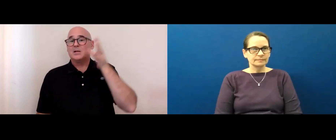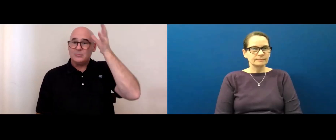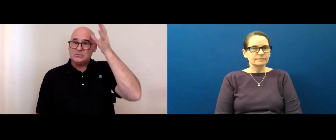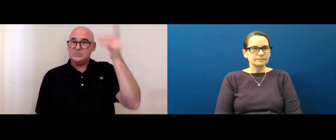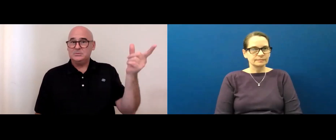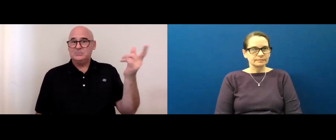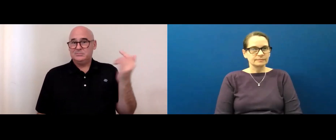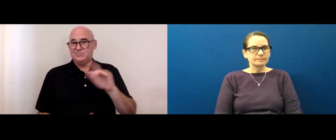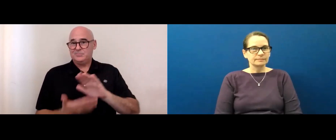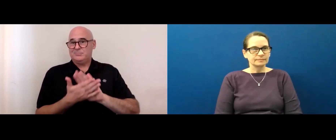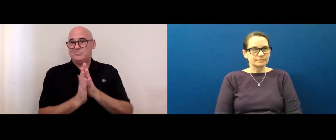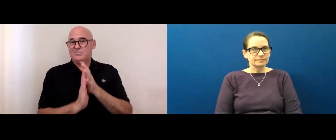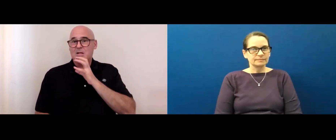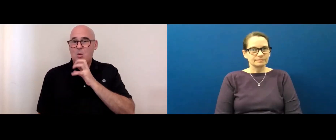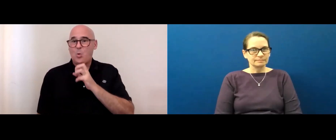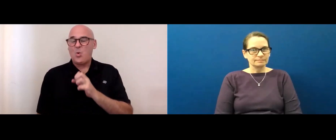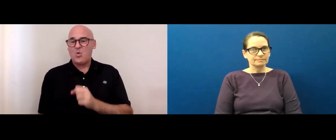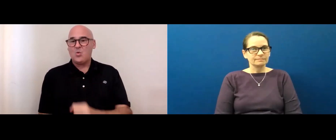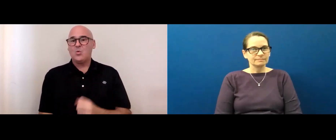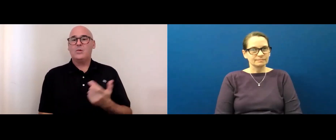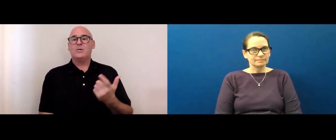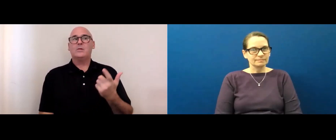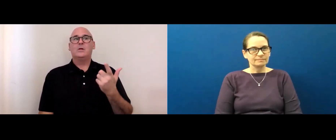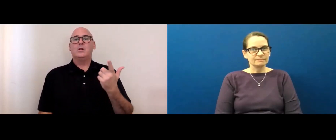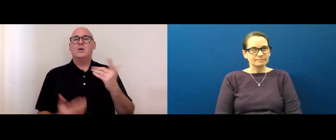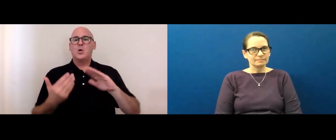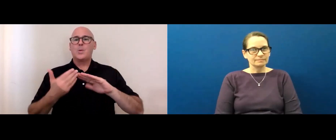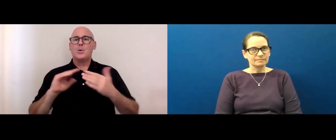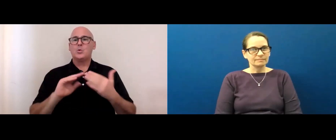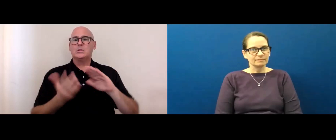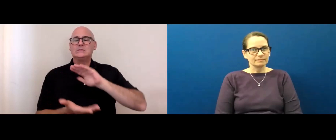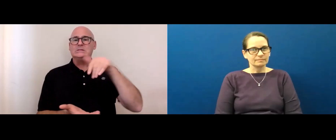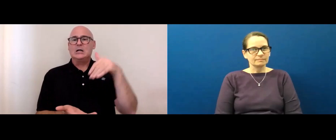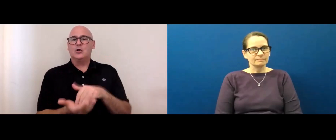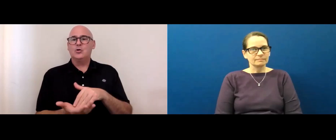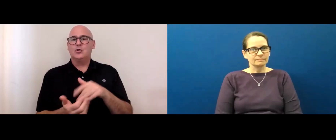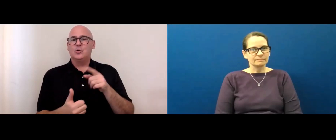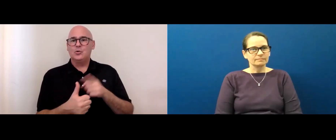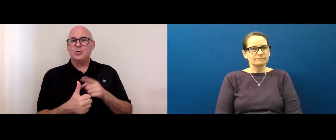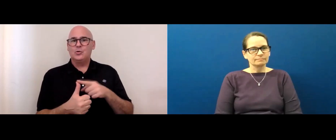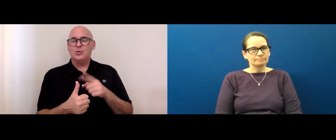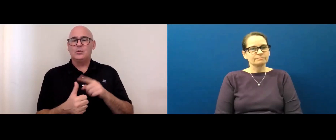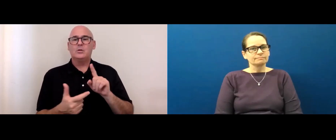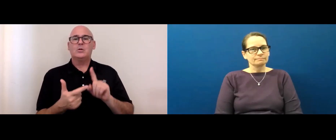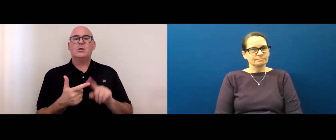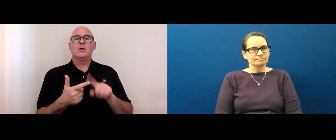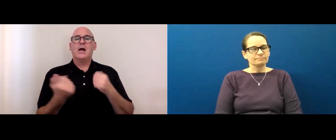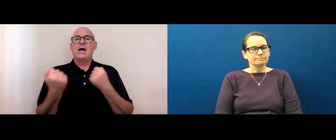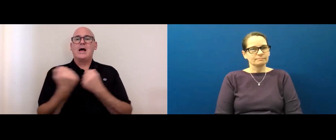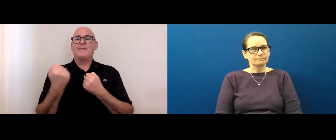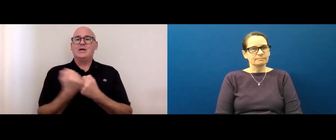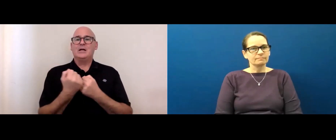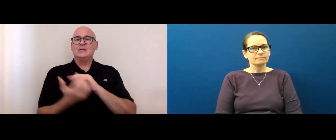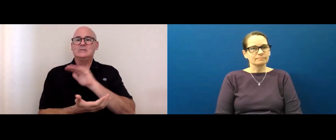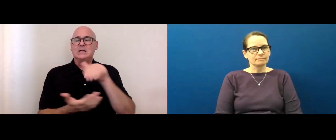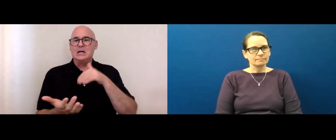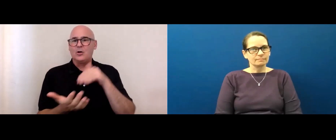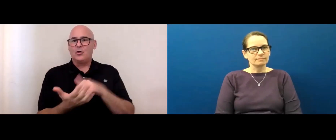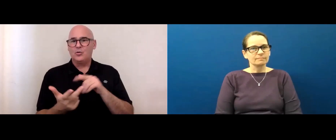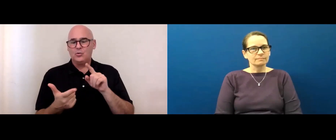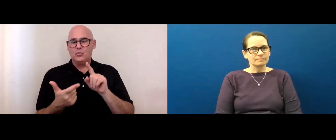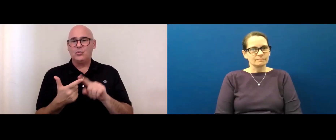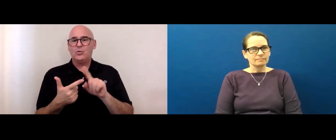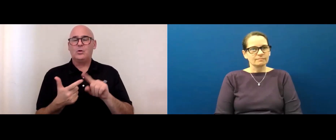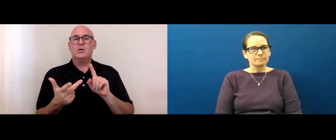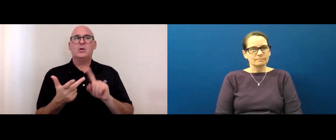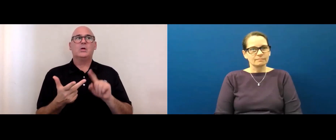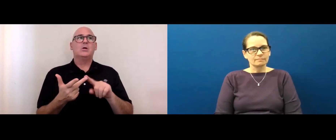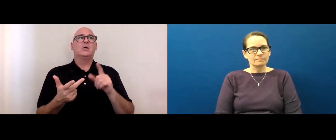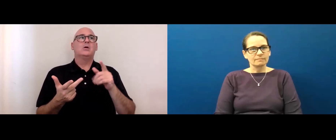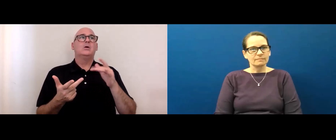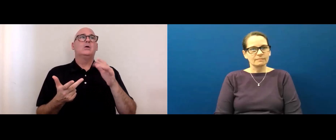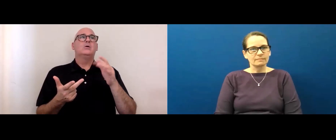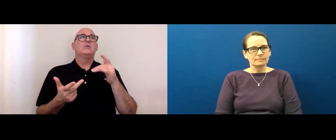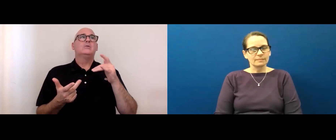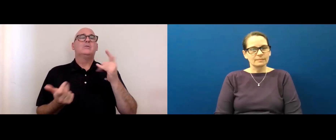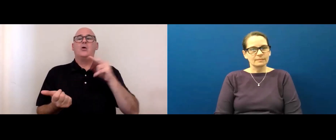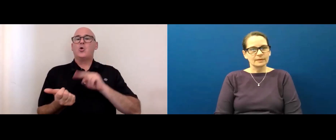my parents have gotten older and there's no community center there's no advocacy center uh